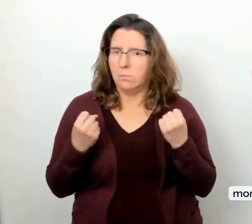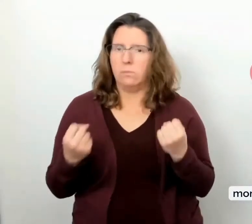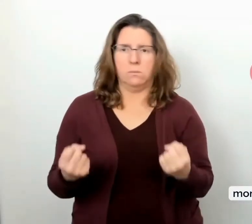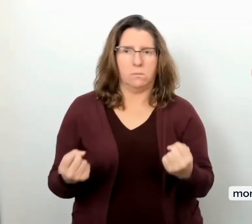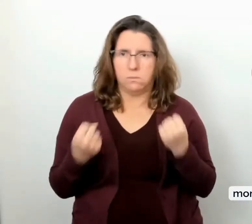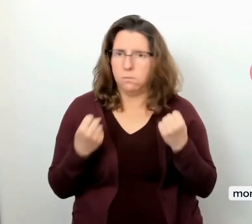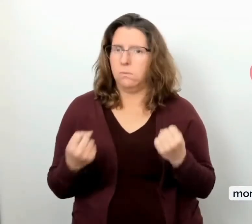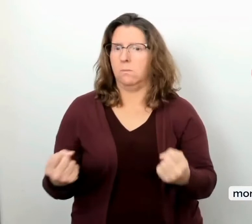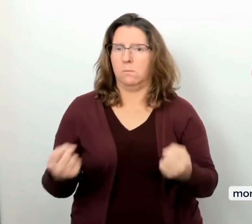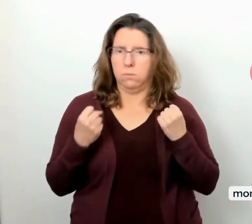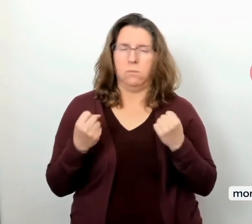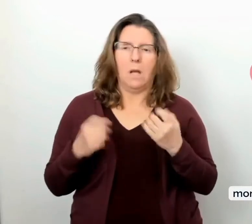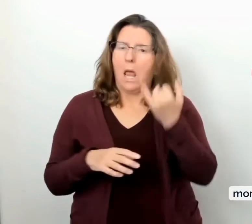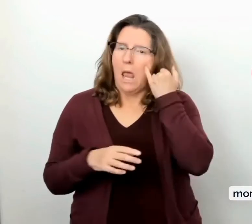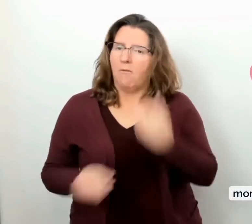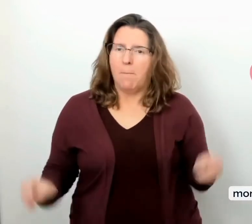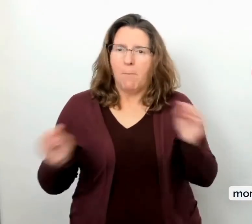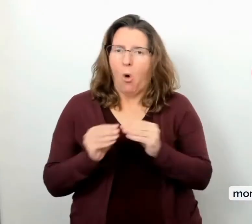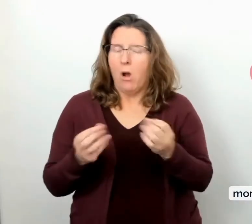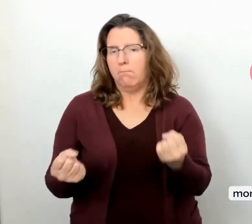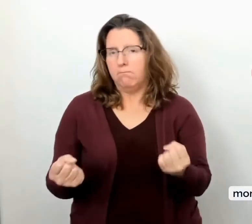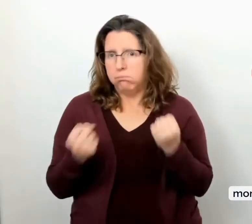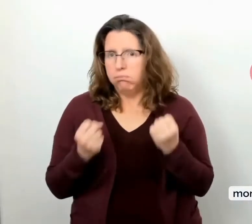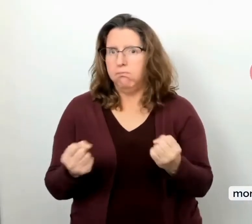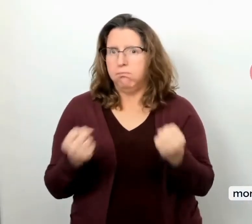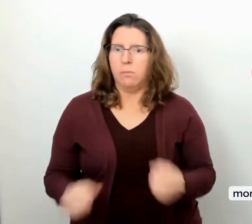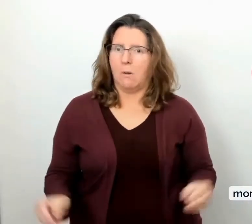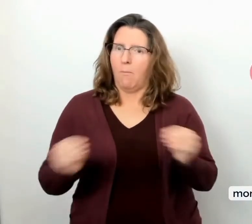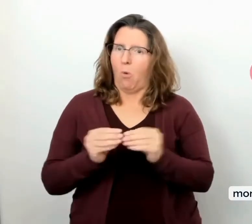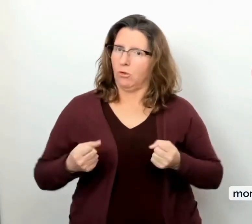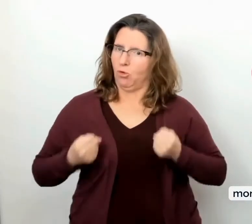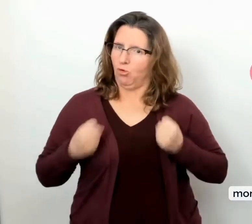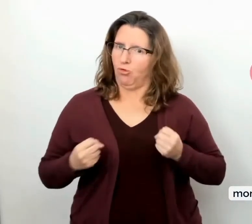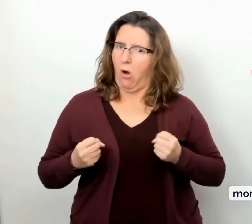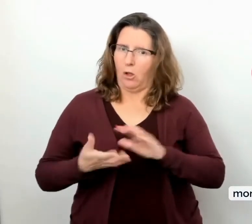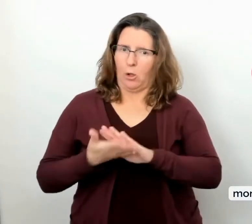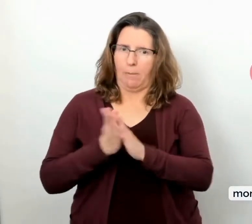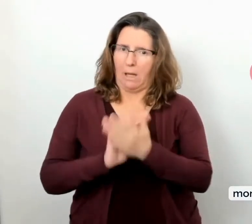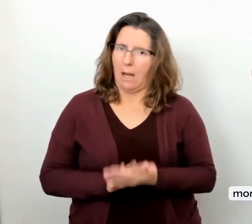the more you exercise it, the stronger the connections become.